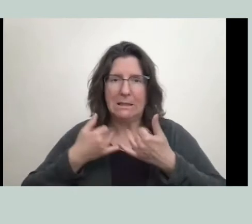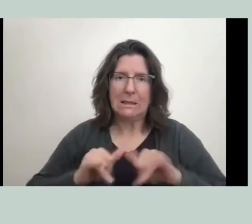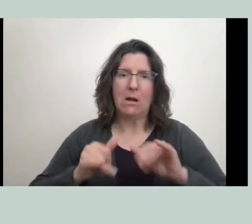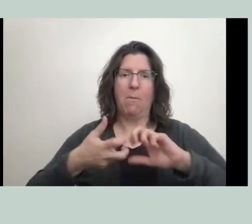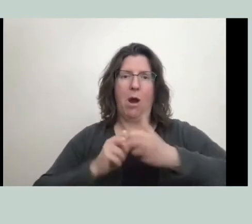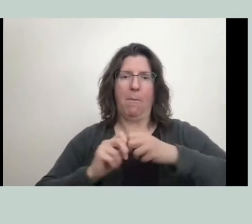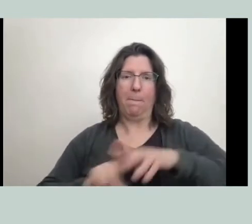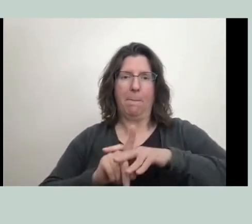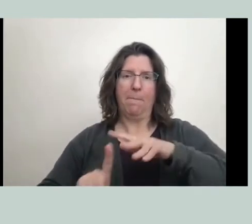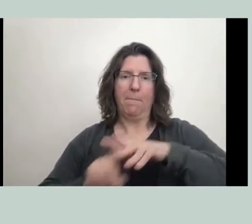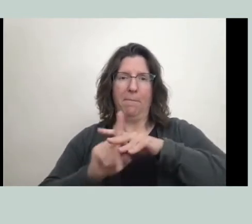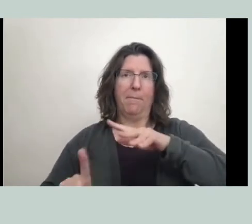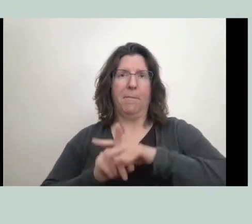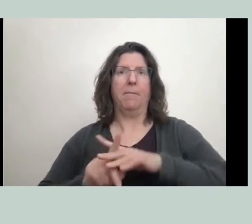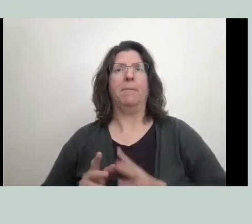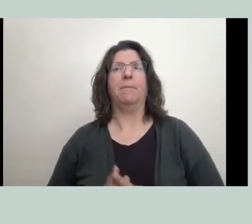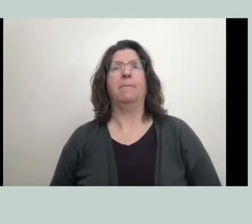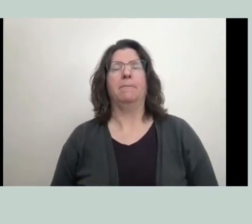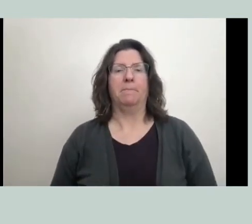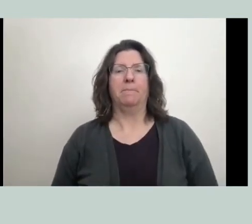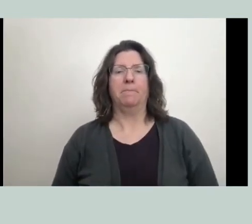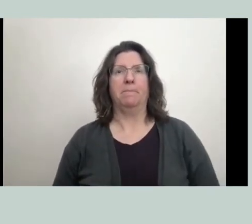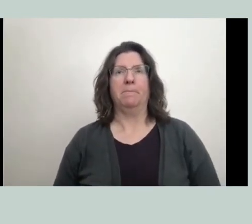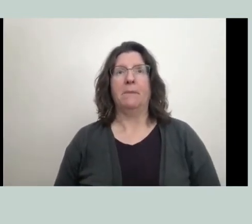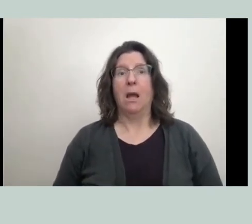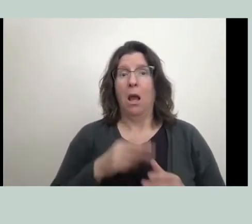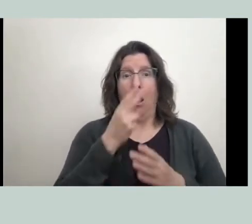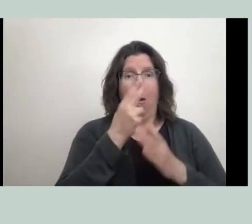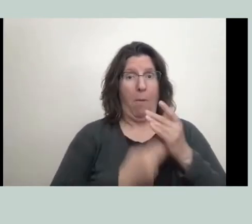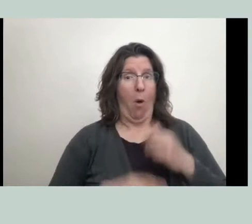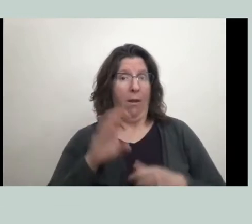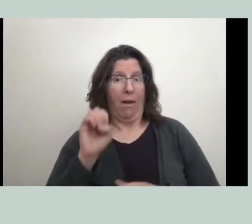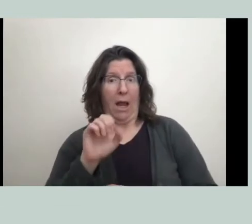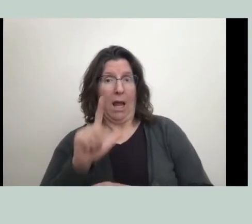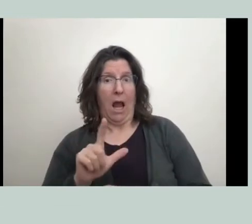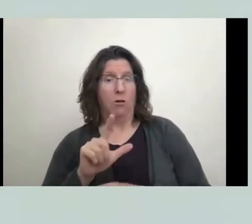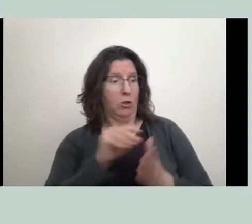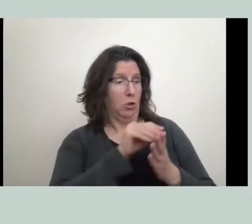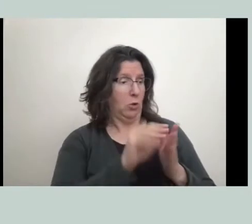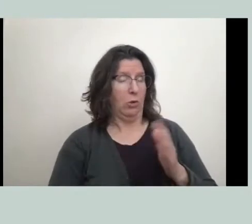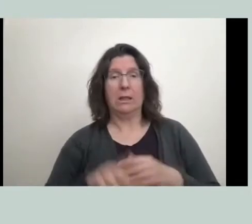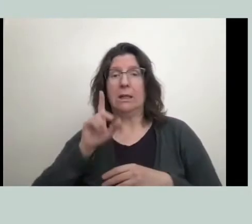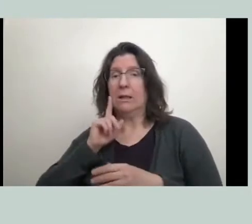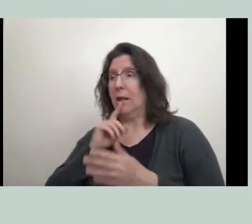struggle with gaining fluency in these elements.